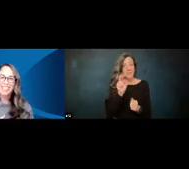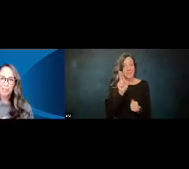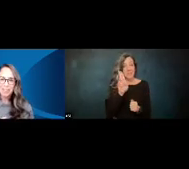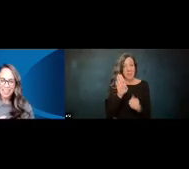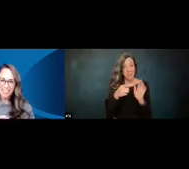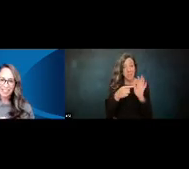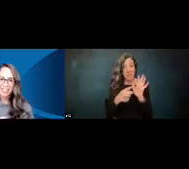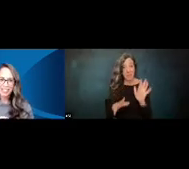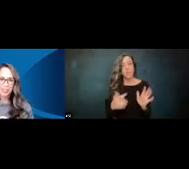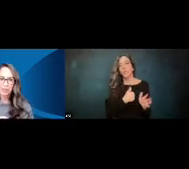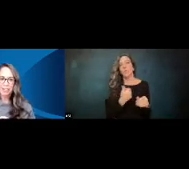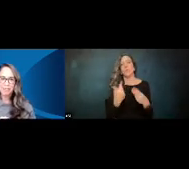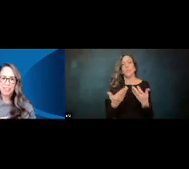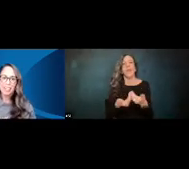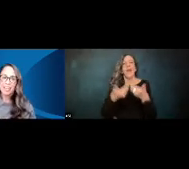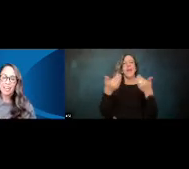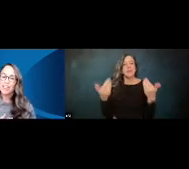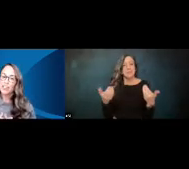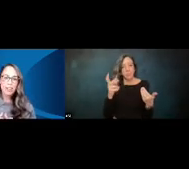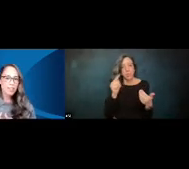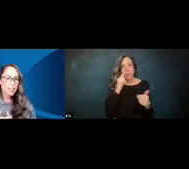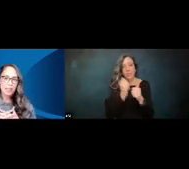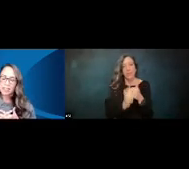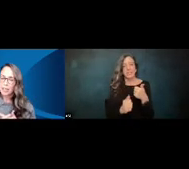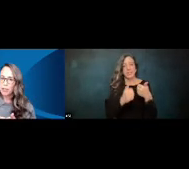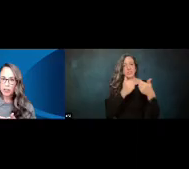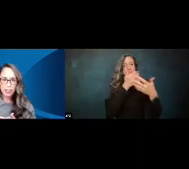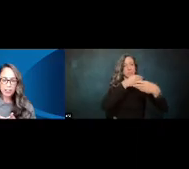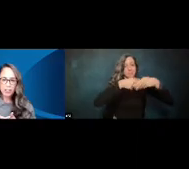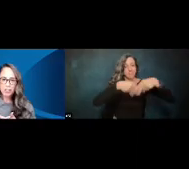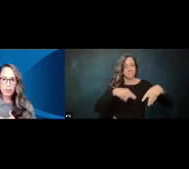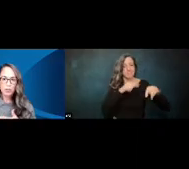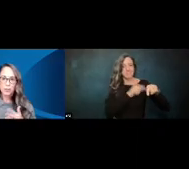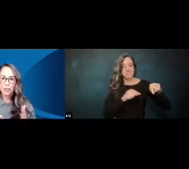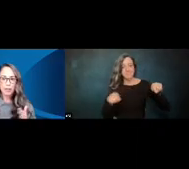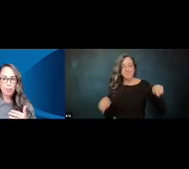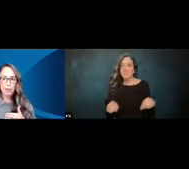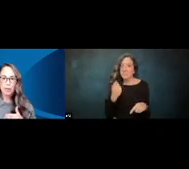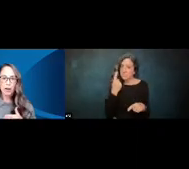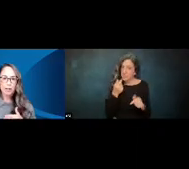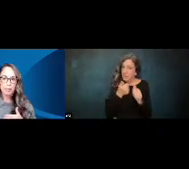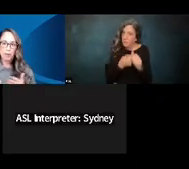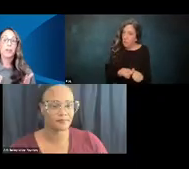chart is provided for each one. Each chart follows the same structures, so you can compare progre